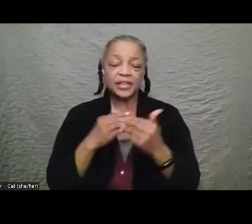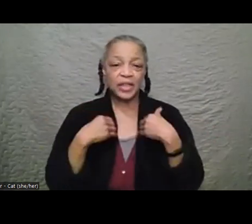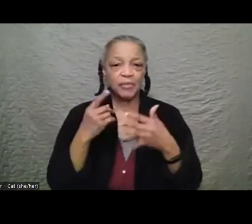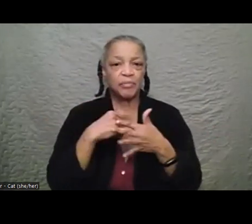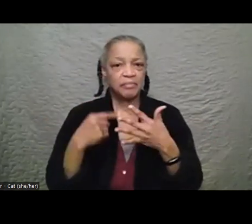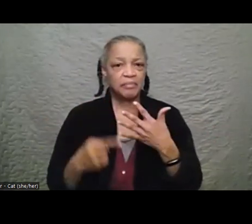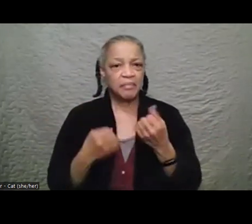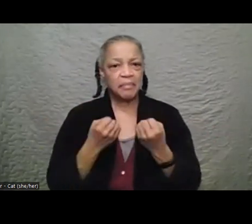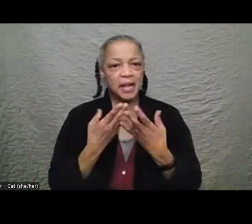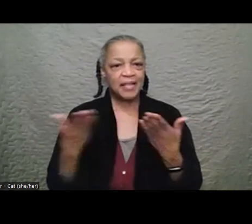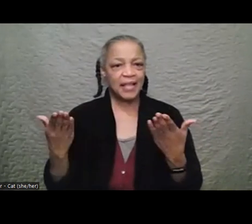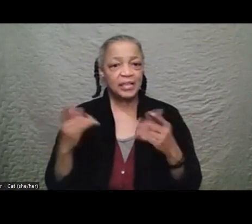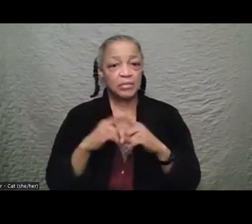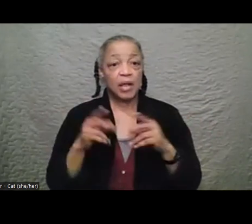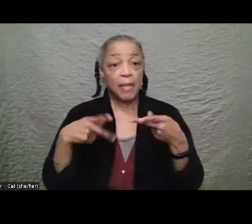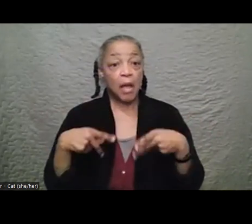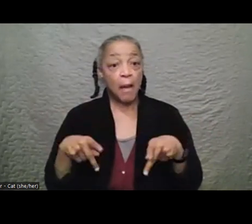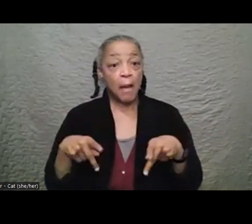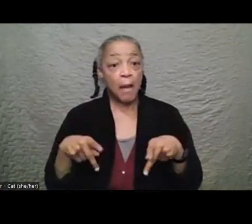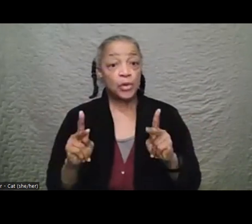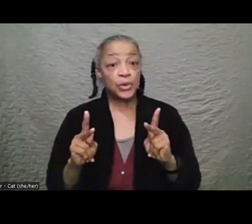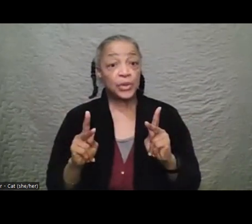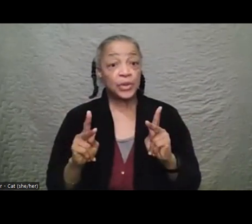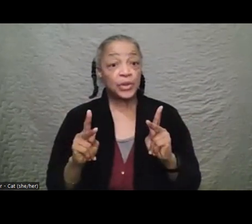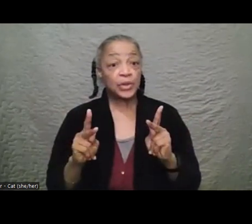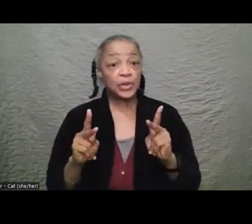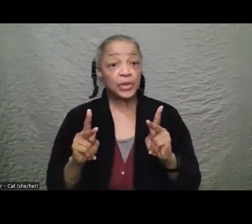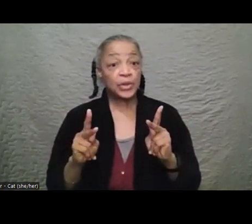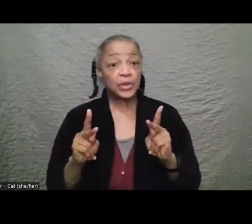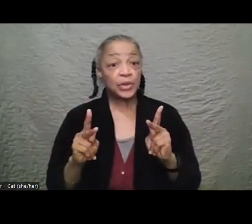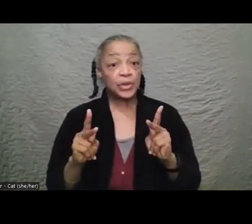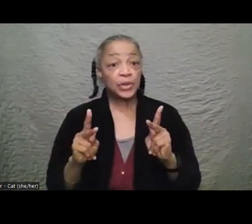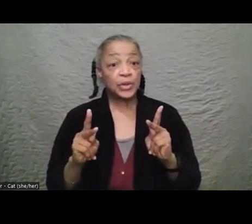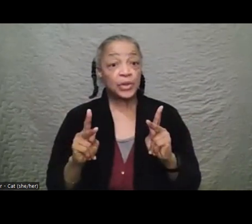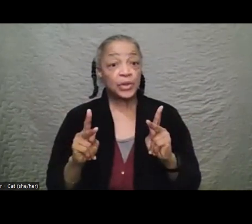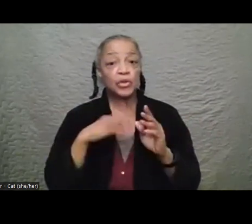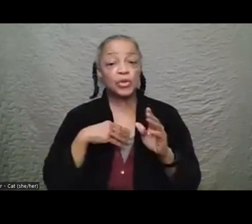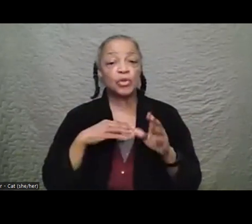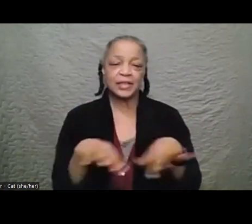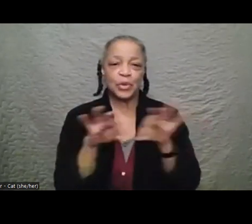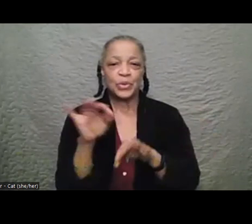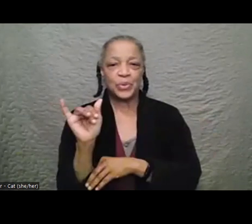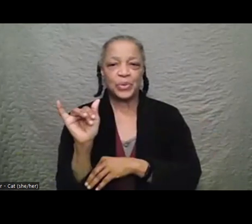But the opportunity to give is important as well.